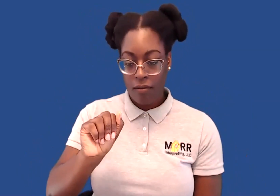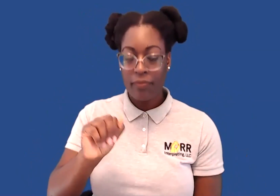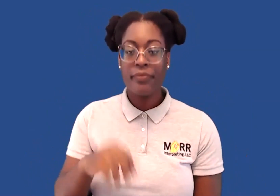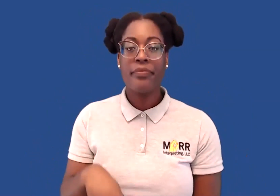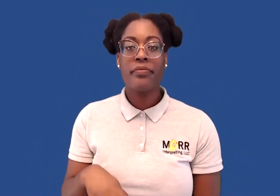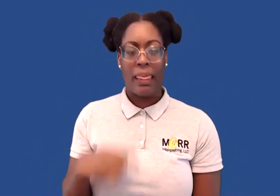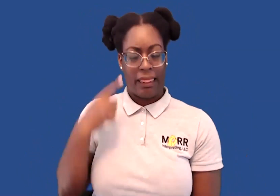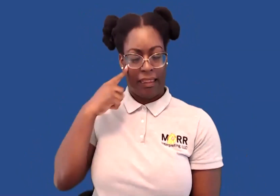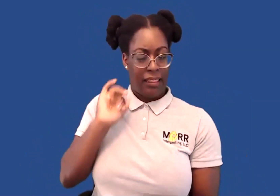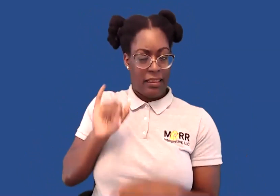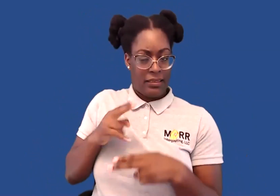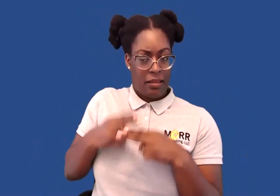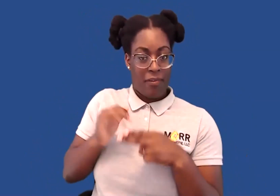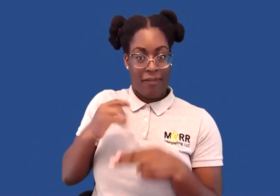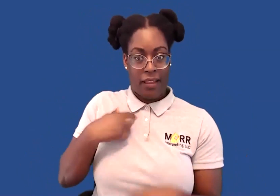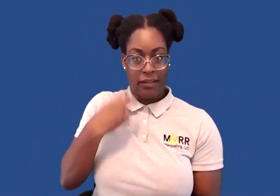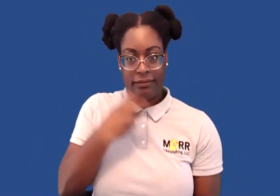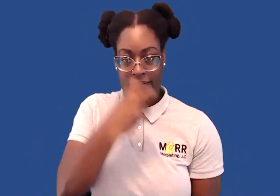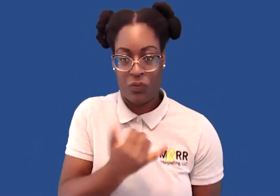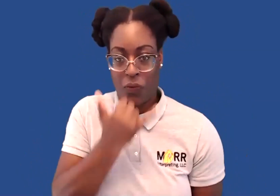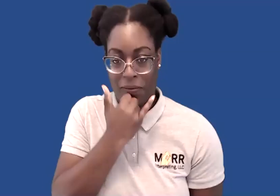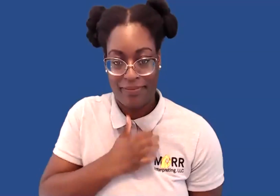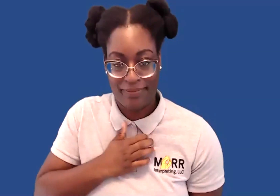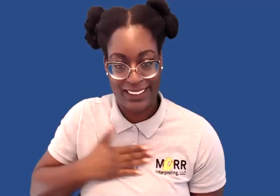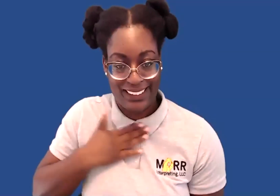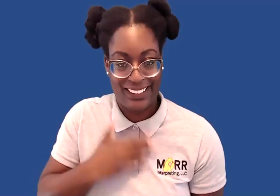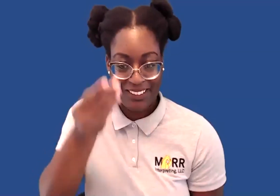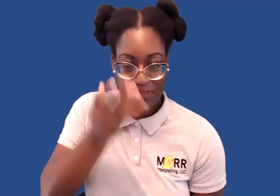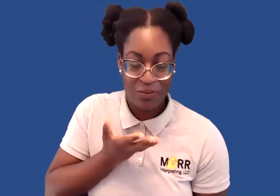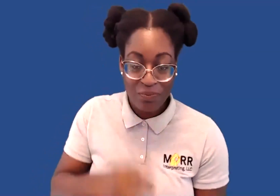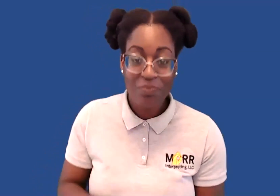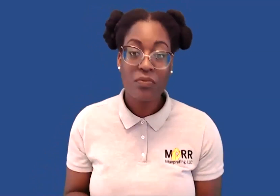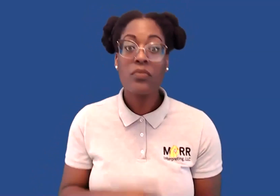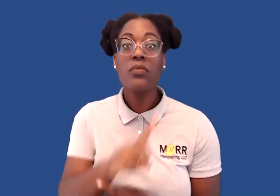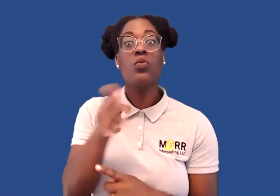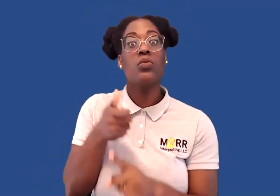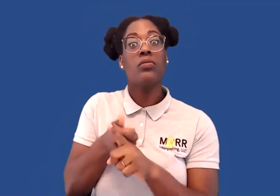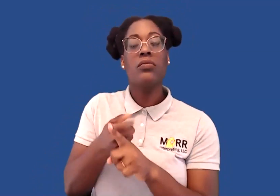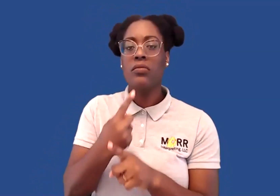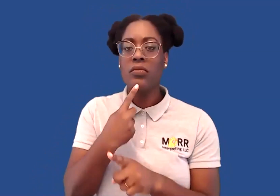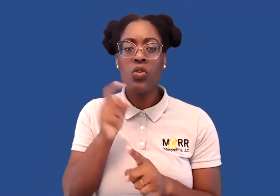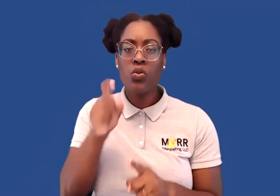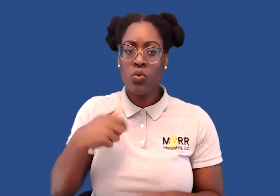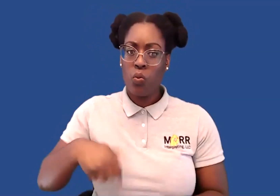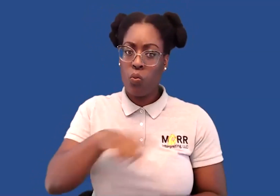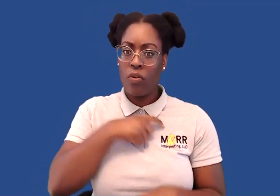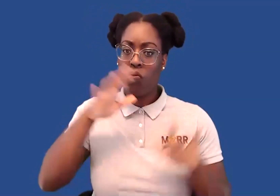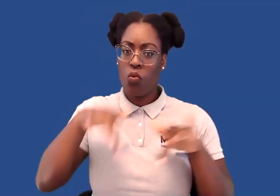Just correct me if I mispronounce anyone's name. The question was: "should we record synchronous tutoring sessions